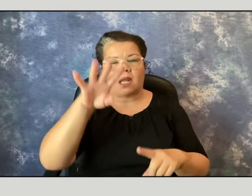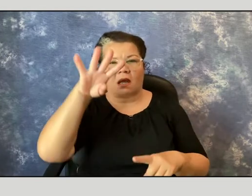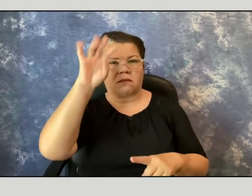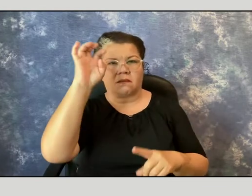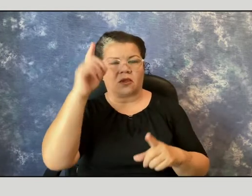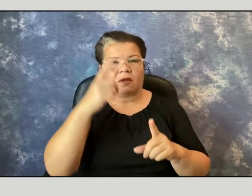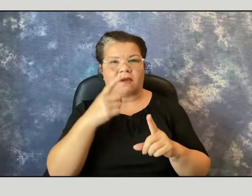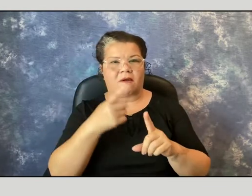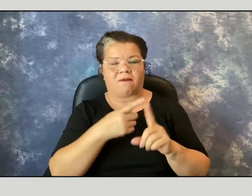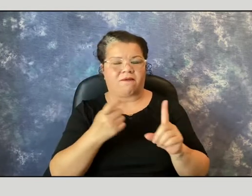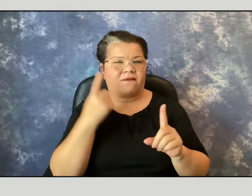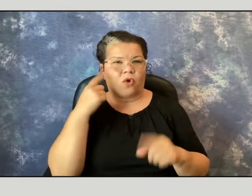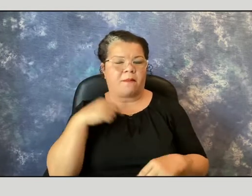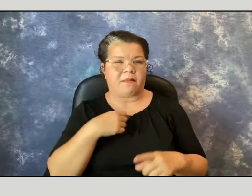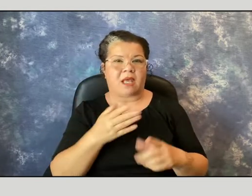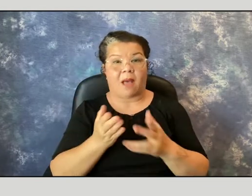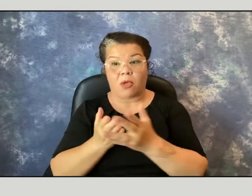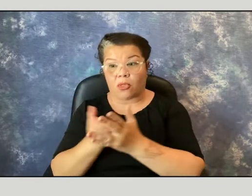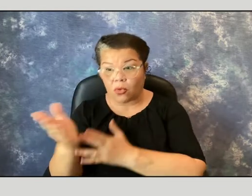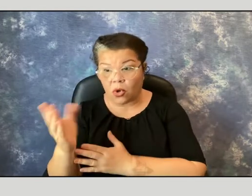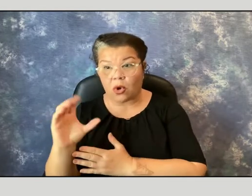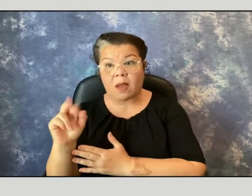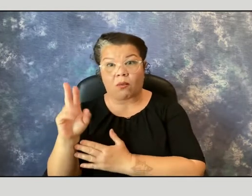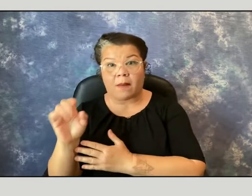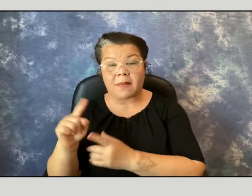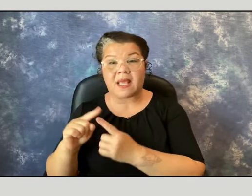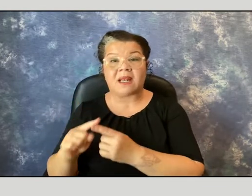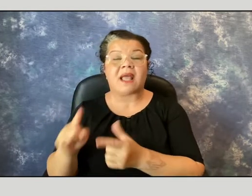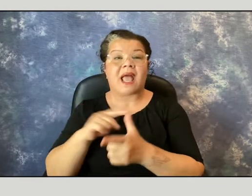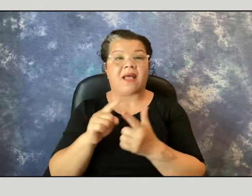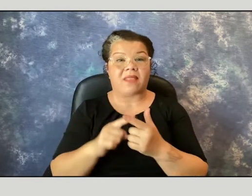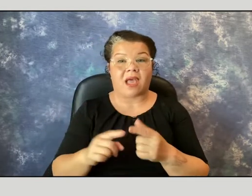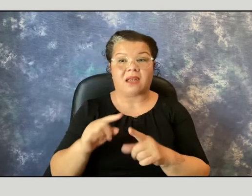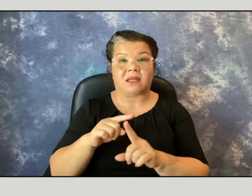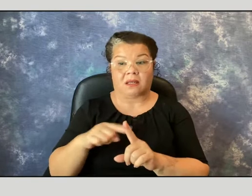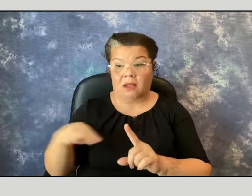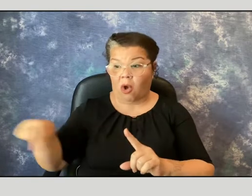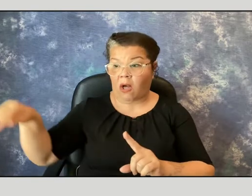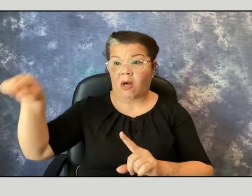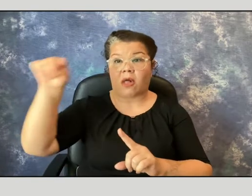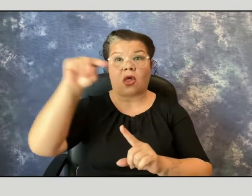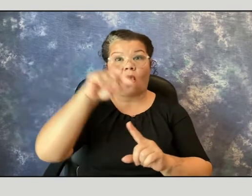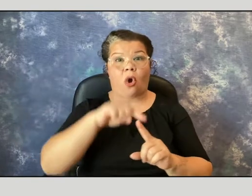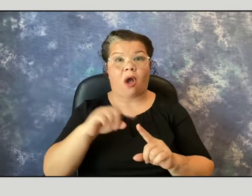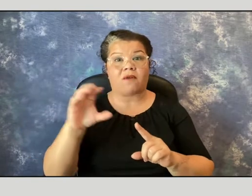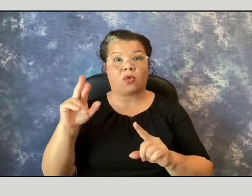and then coming back to Puerto Rico has been so important because it allowed me to think about imperialism,